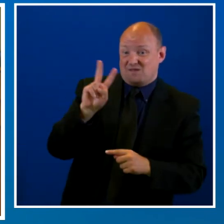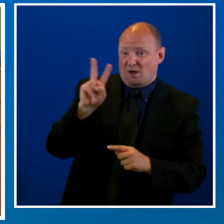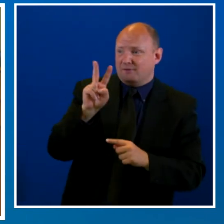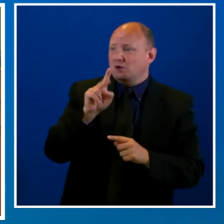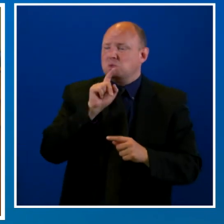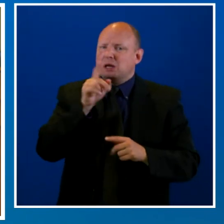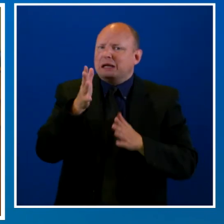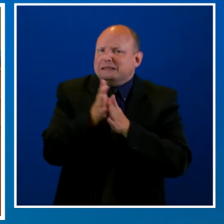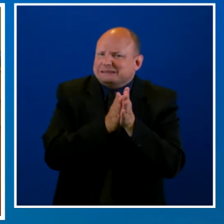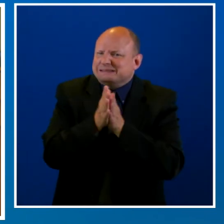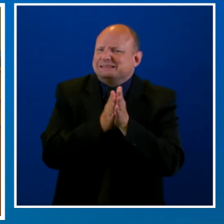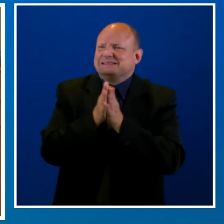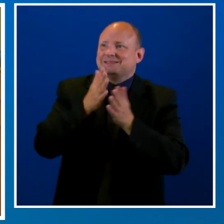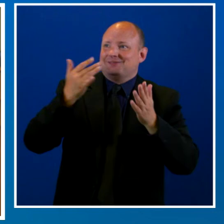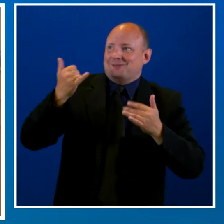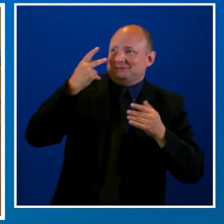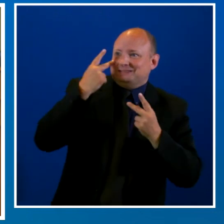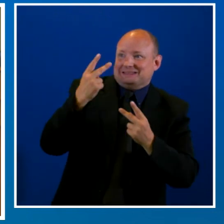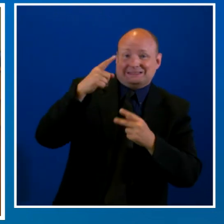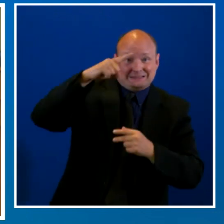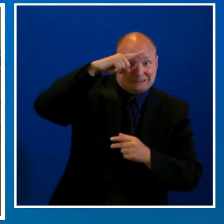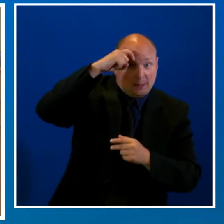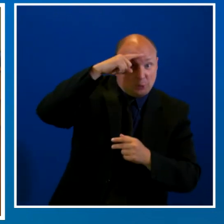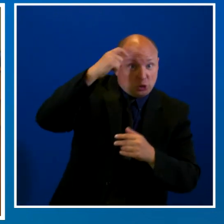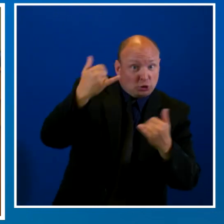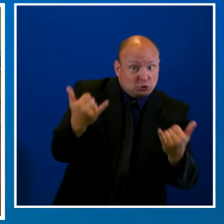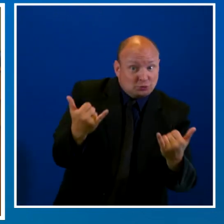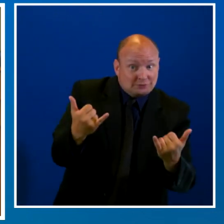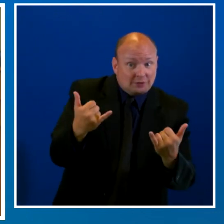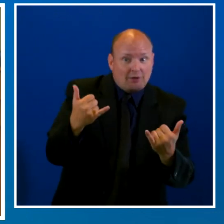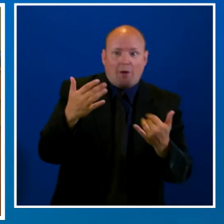season of almost pre-pandemic proportions.